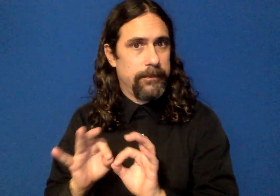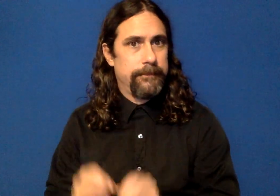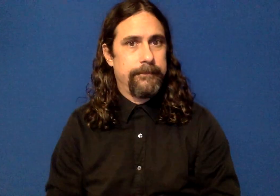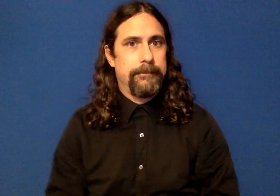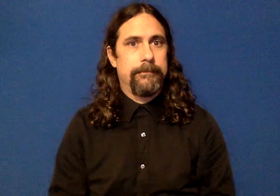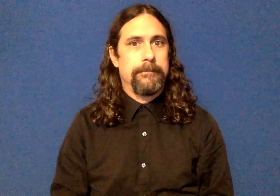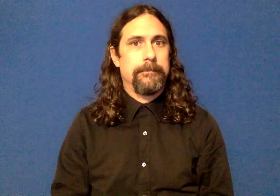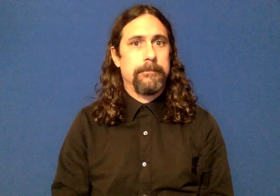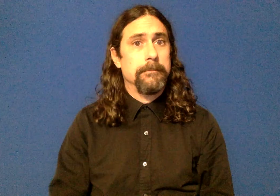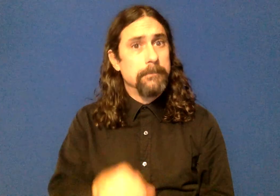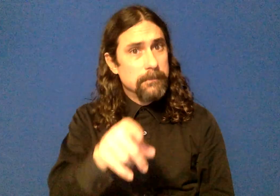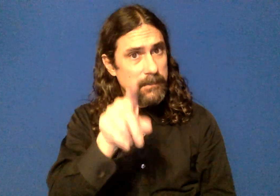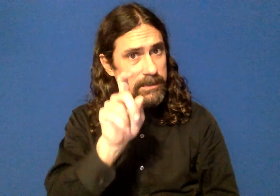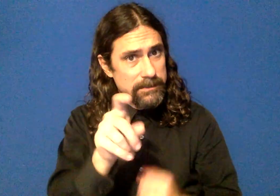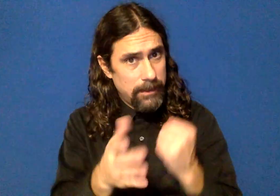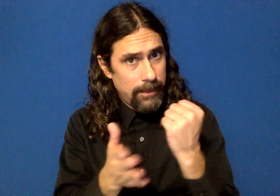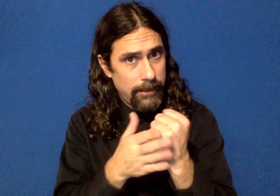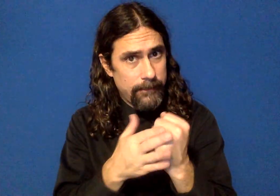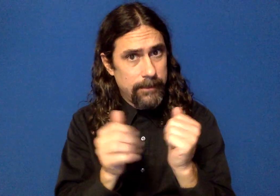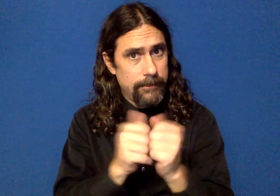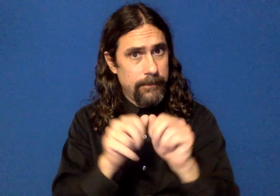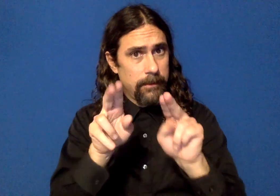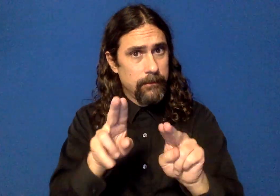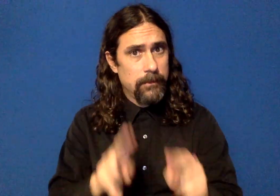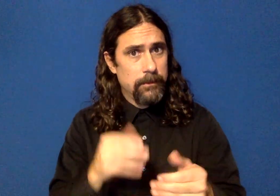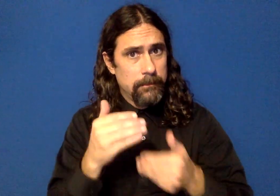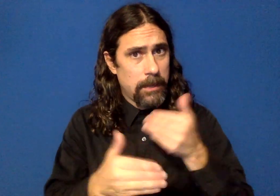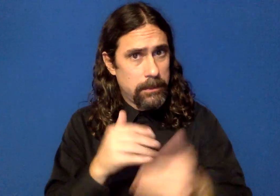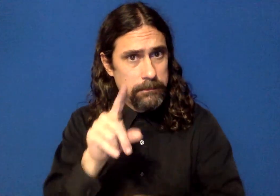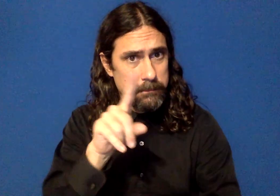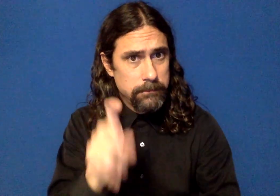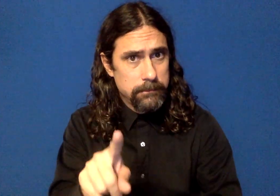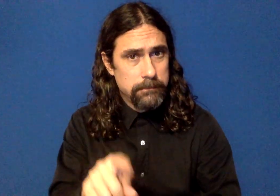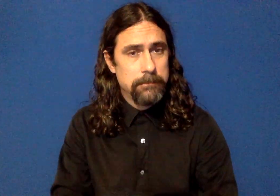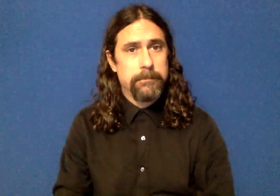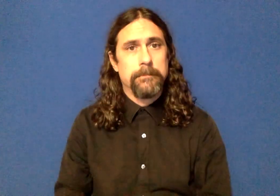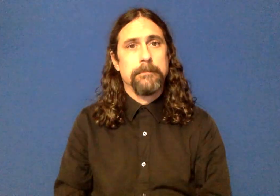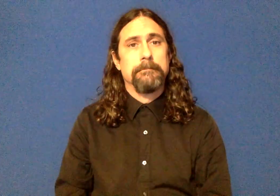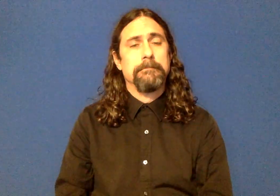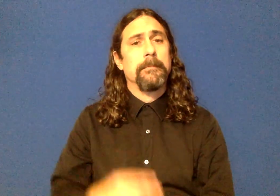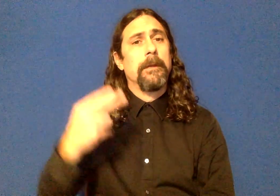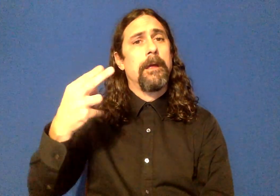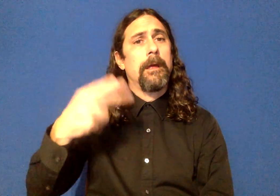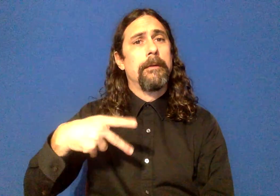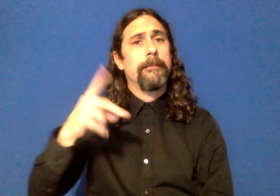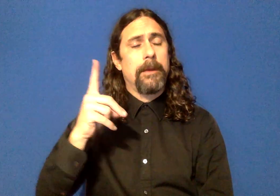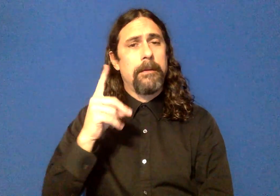Need help with the application process? HPD Housing Ambassadors are community